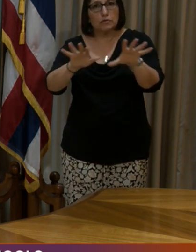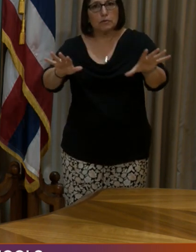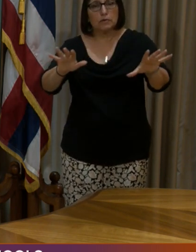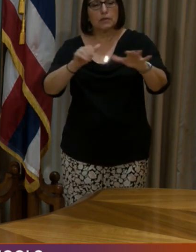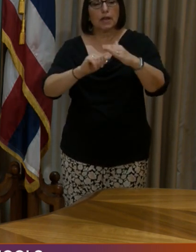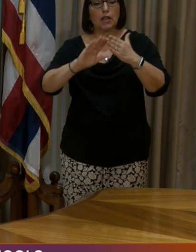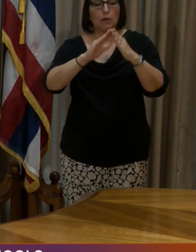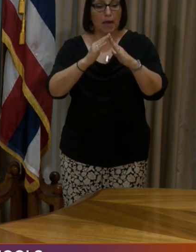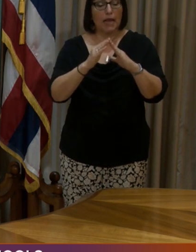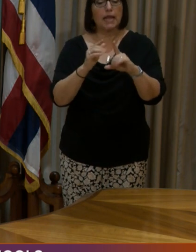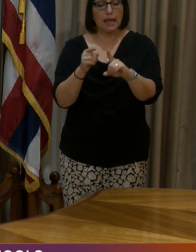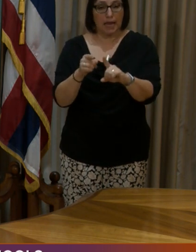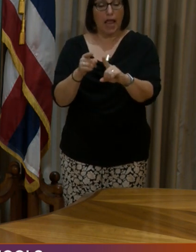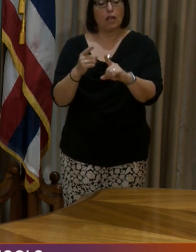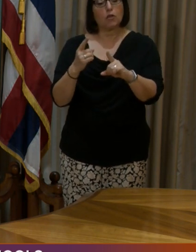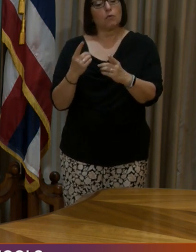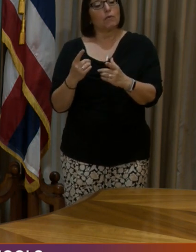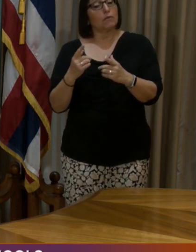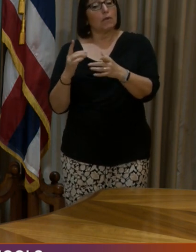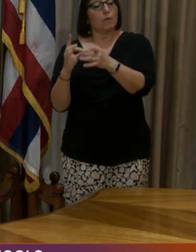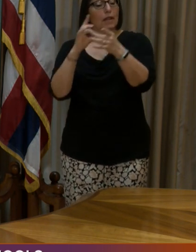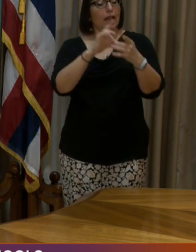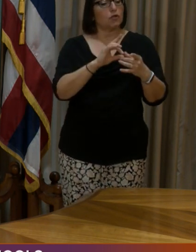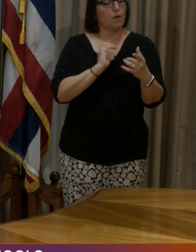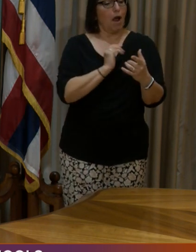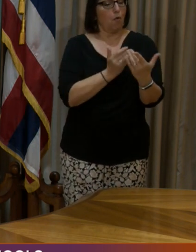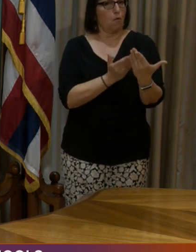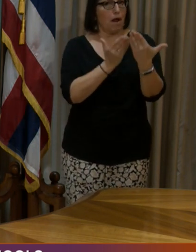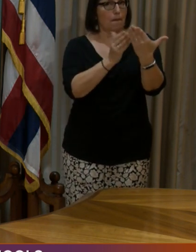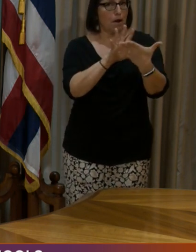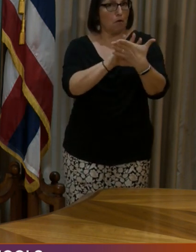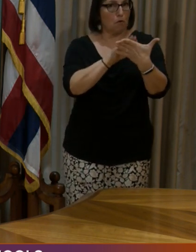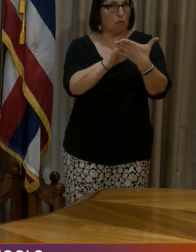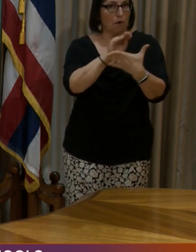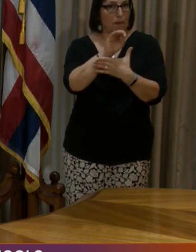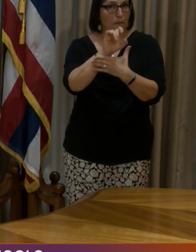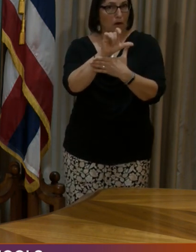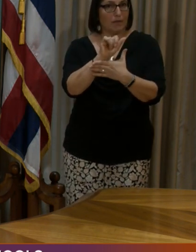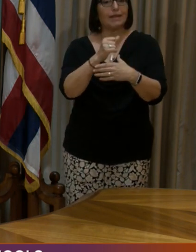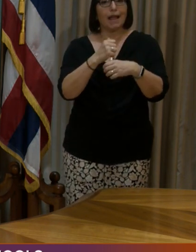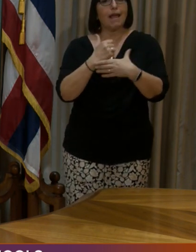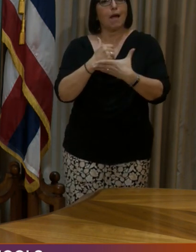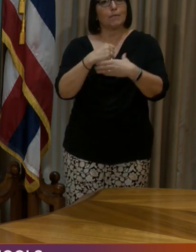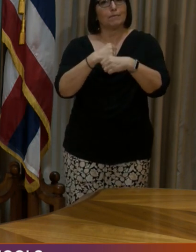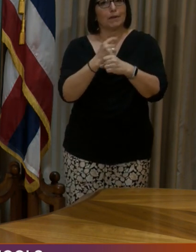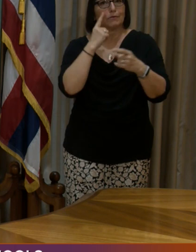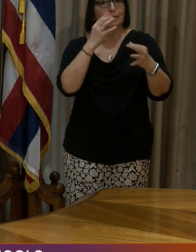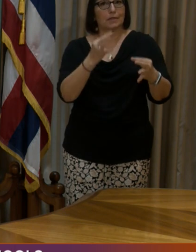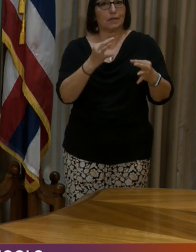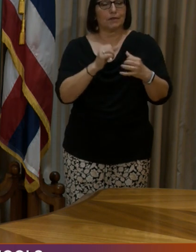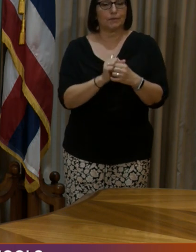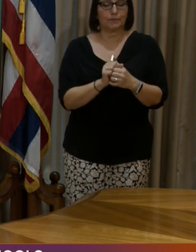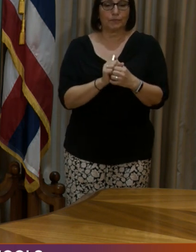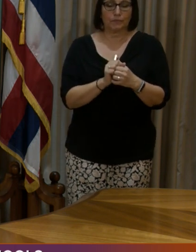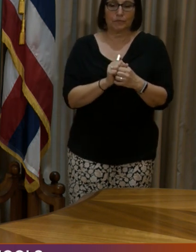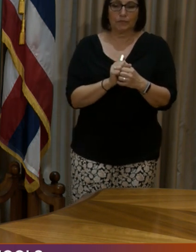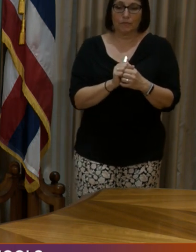OUTLINED OUTLINE LEVELS OF COMMUNITY TRANSMISSION OF COVID-19 THAT WOULD TRIGGER CORRESPONDING RECOMMENDED LEARNING MODELS TO ASSIST WITH DECISION MAKING THE VARIATION